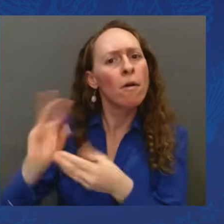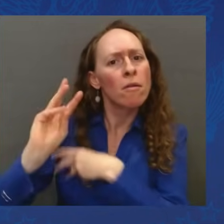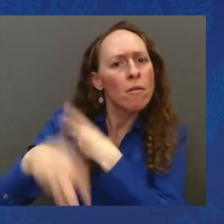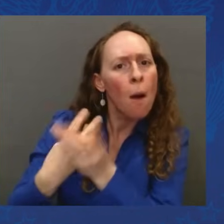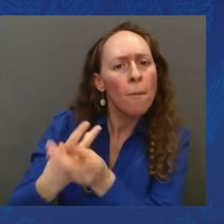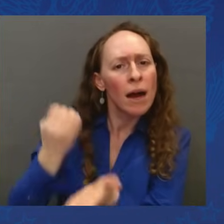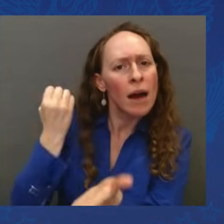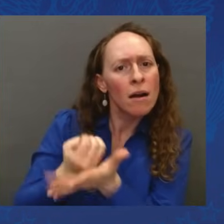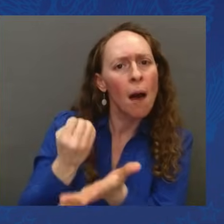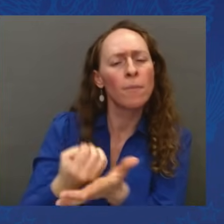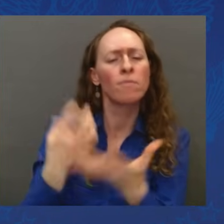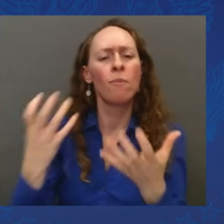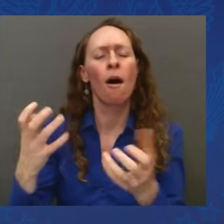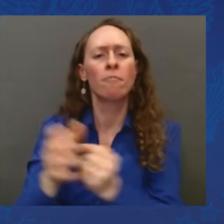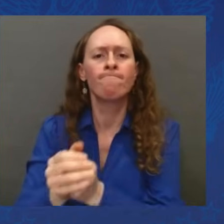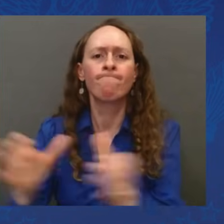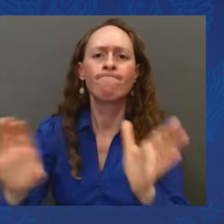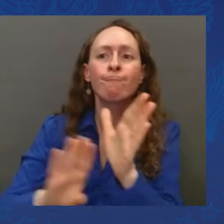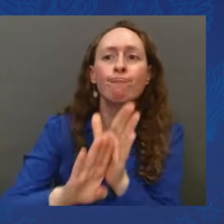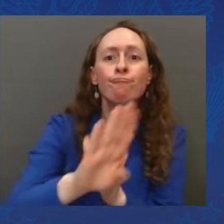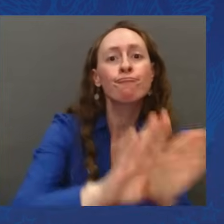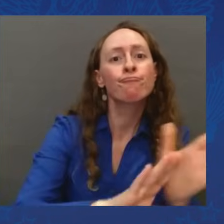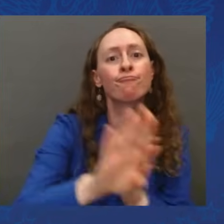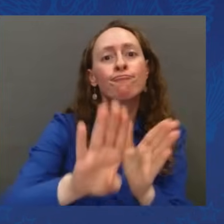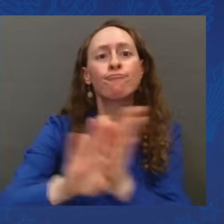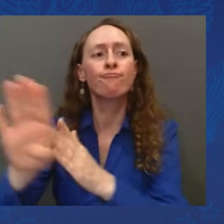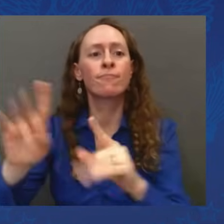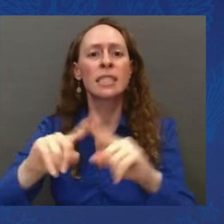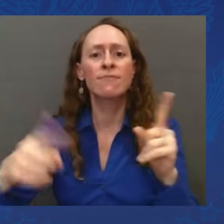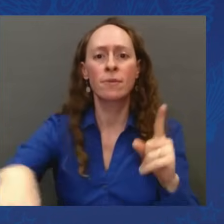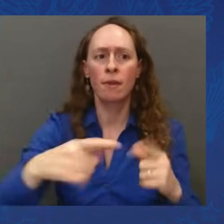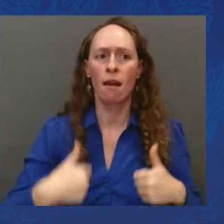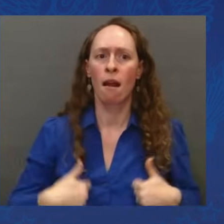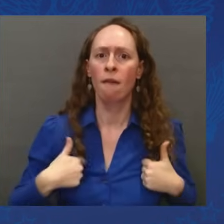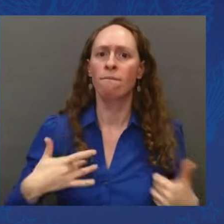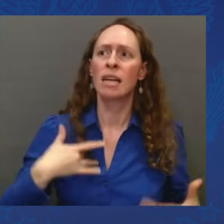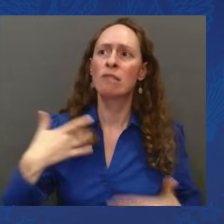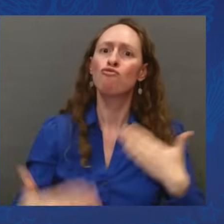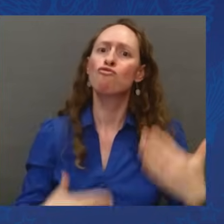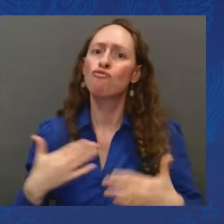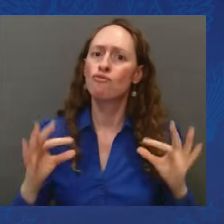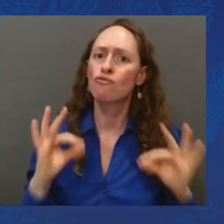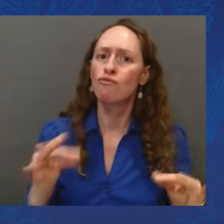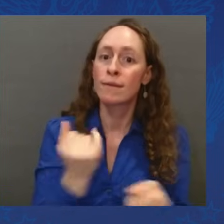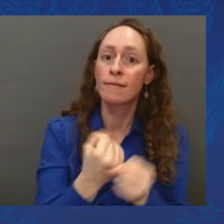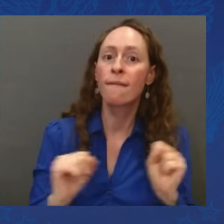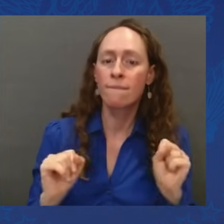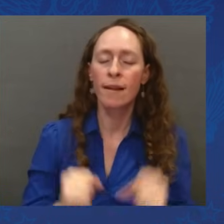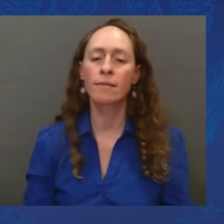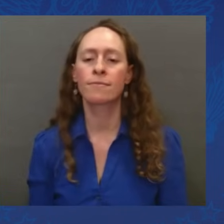and pursue high-level diplomacy with the PRC in both directions to keep the lines of communication open,